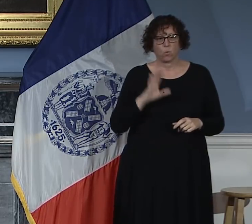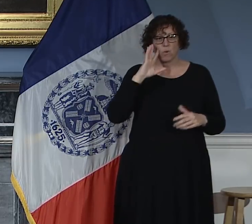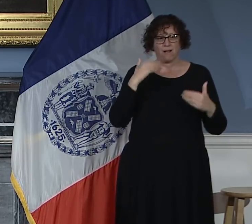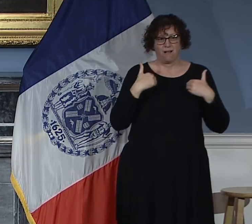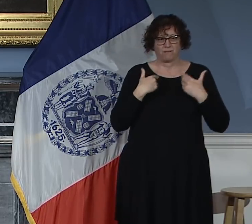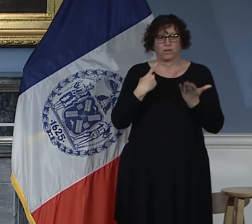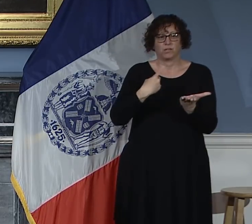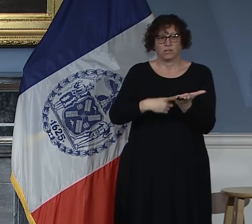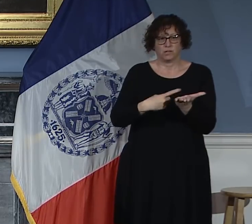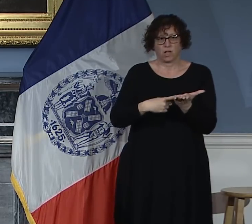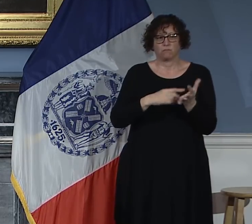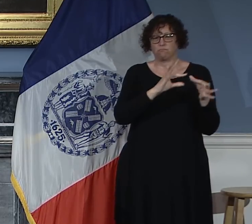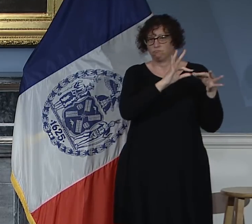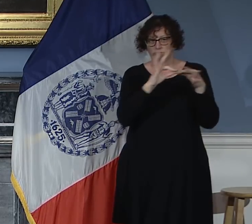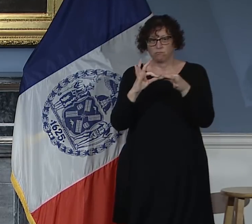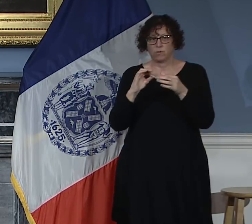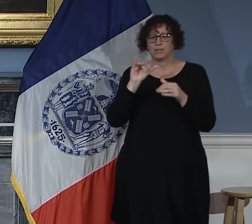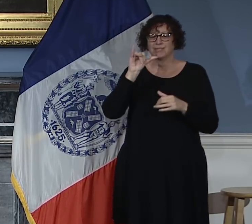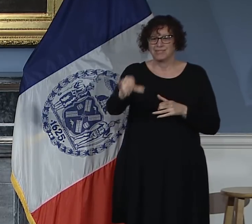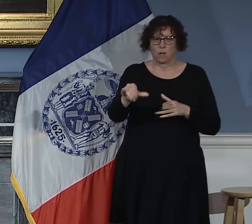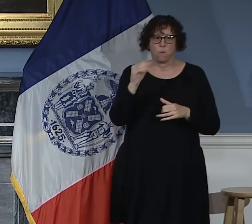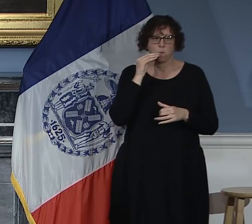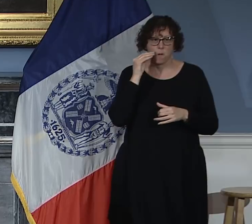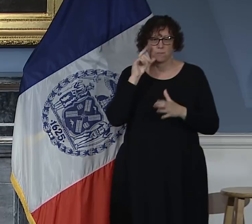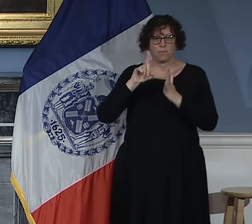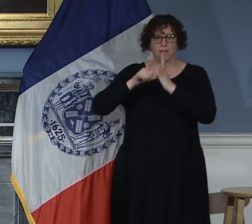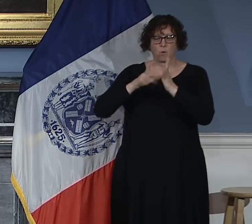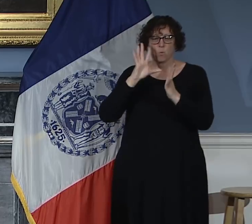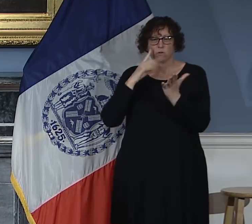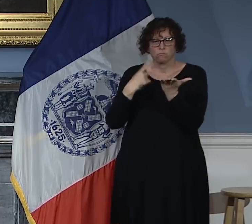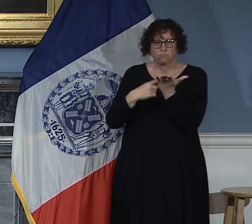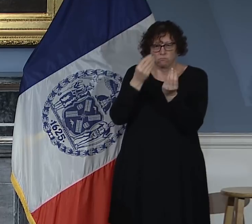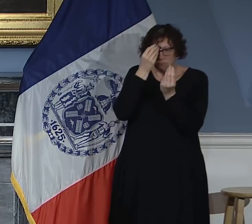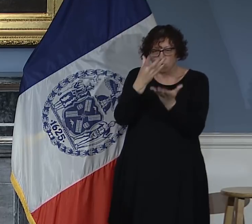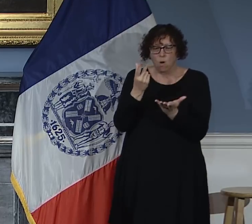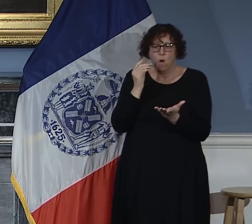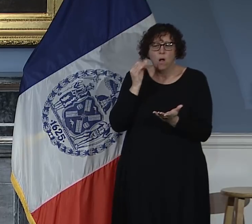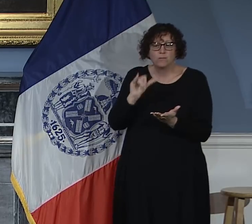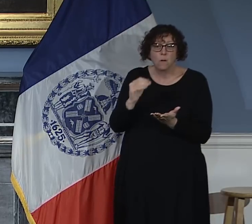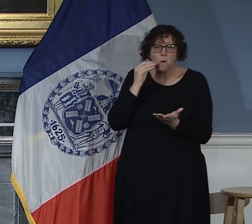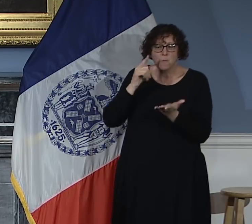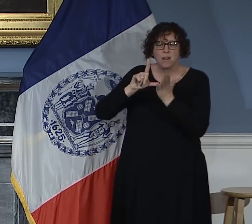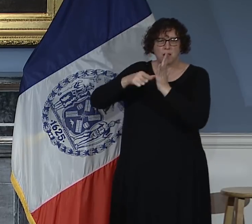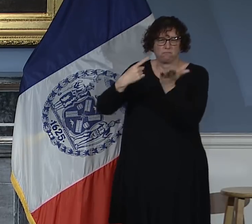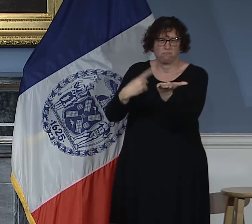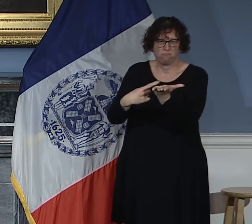NON-ESSENTIAL ACTIIVT Y,WHICH I AGREE WITH. THAT CONVERSATION WILL HAPPEN LATER ONOD TAY . I IWLLC ERATINLY HAVE AN UPDATE